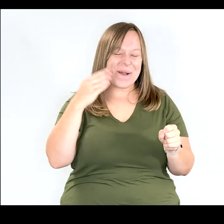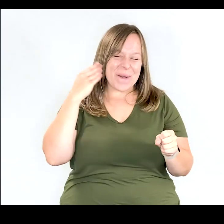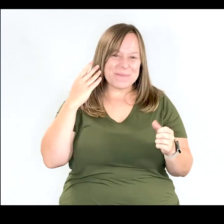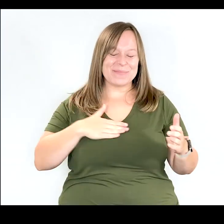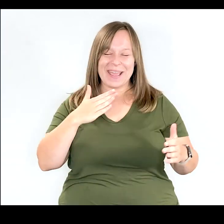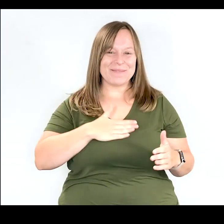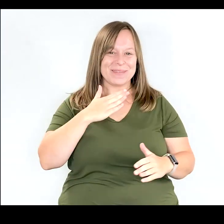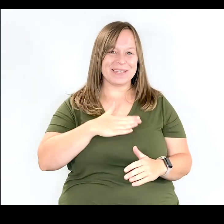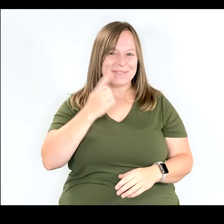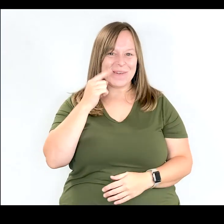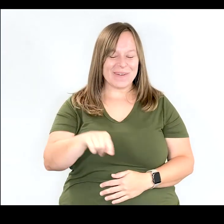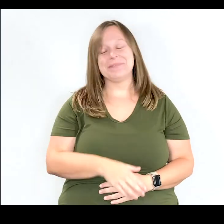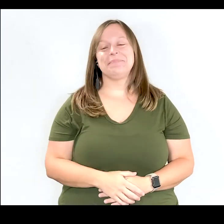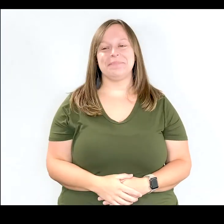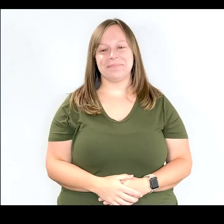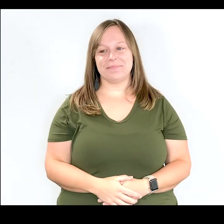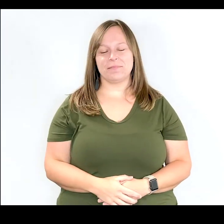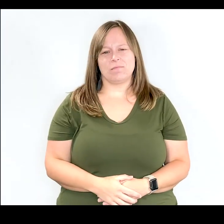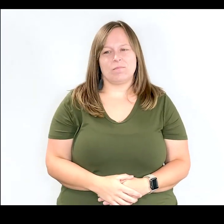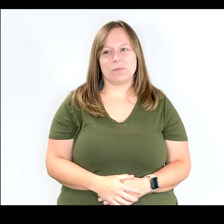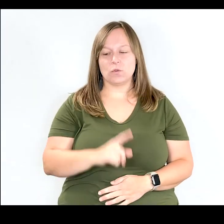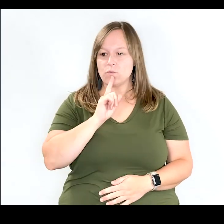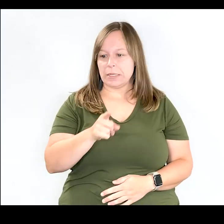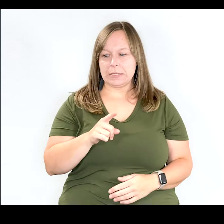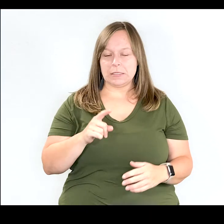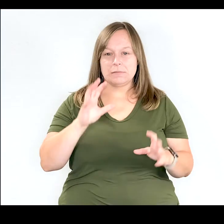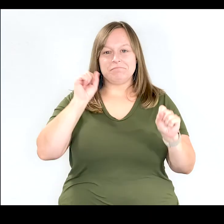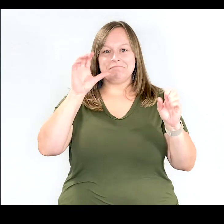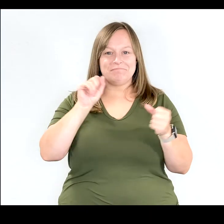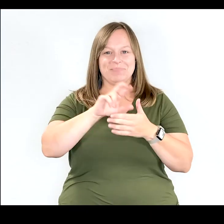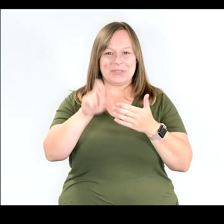in her home the day she got home. So it's been a really-- it's been a terrific outcome.